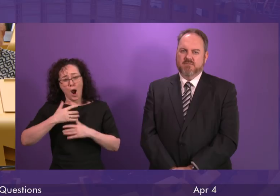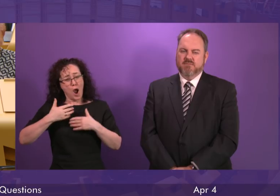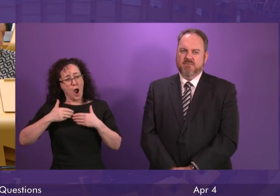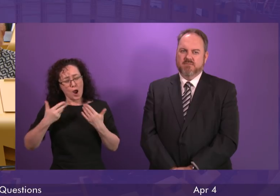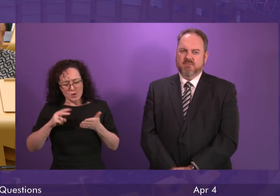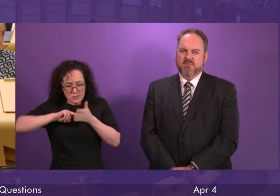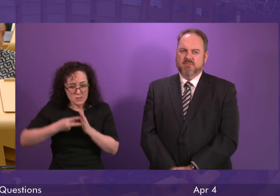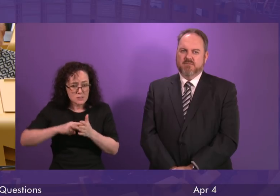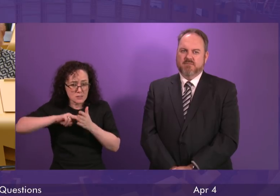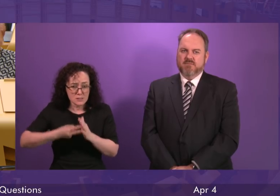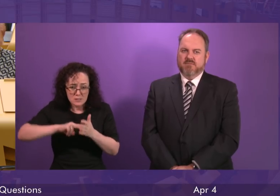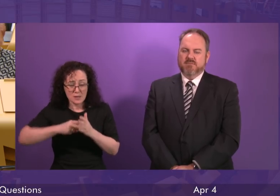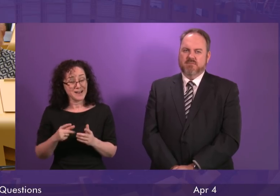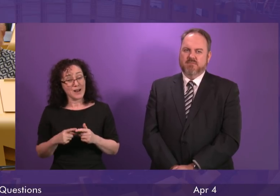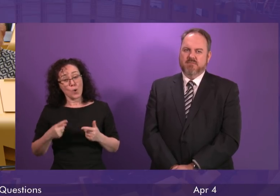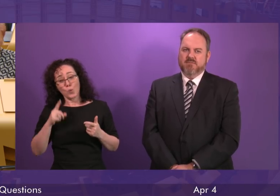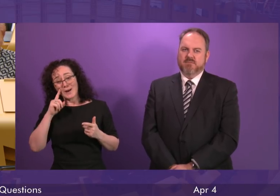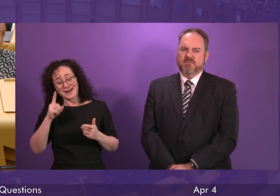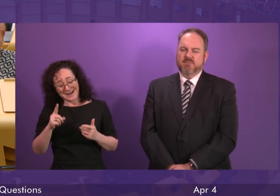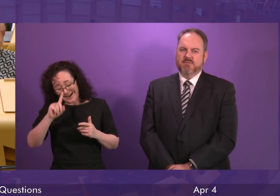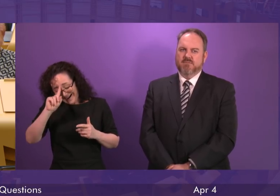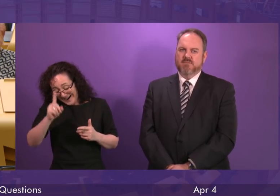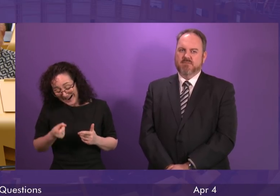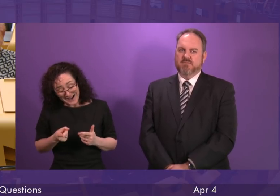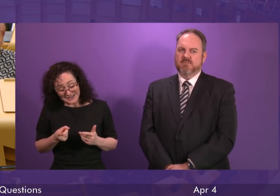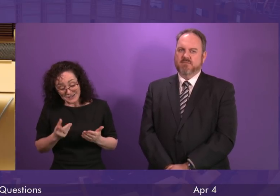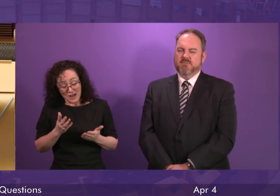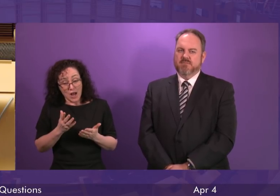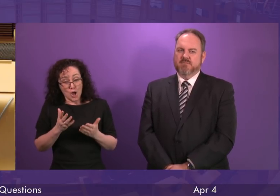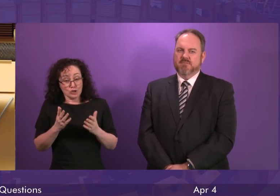possible to mitigate every impact of a no-deal Brexit, should that happen. That is why it